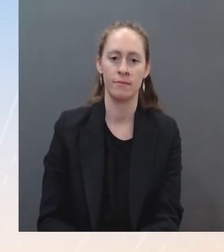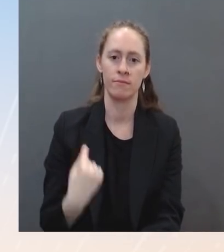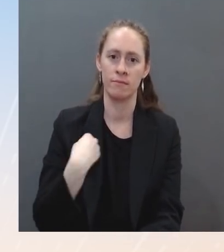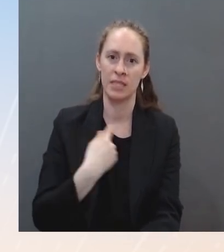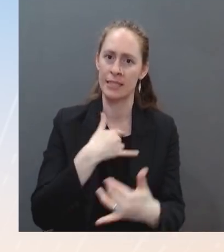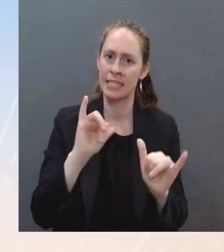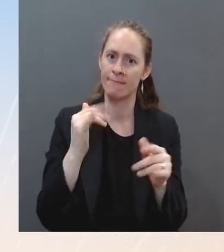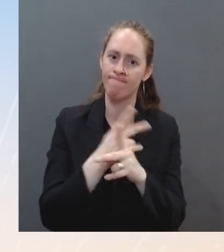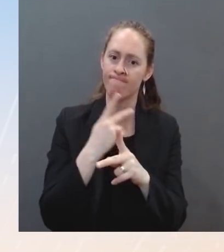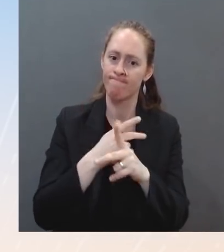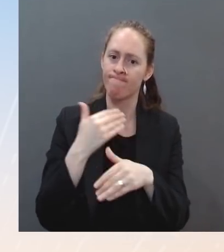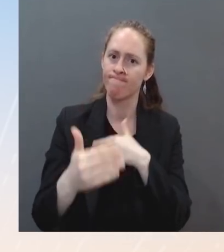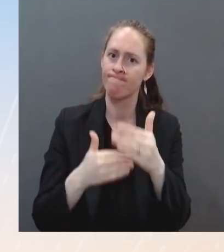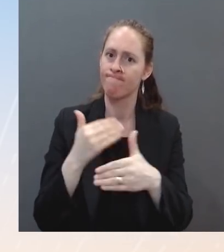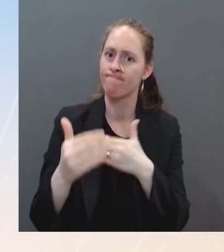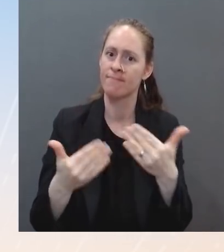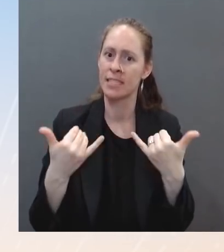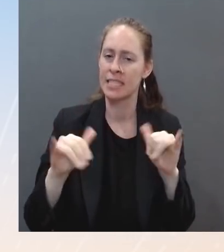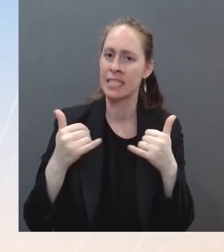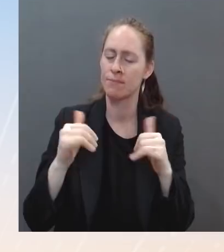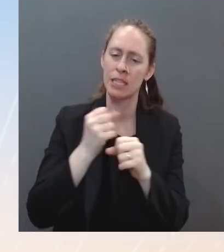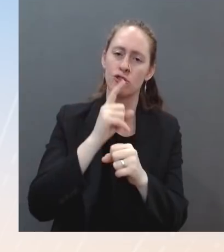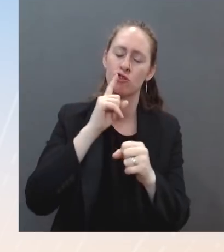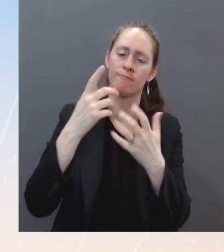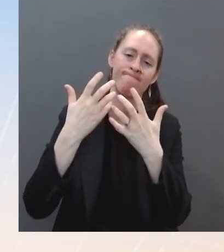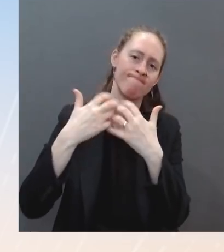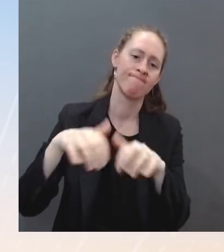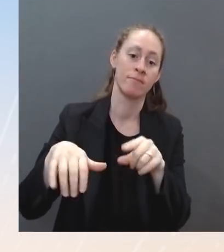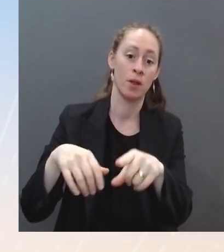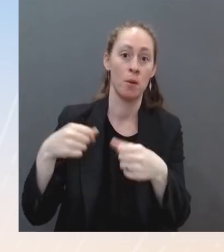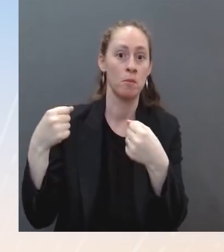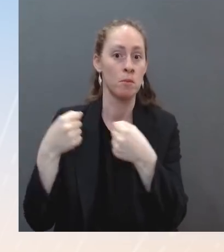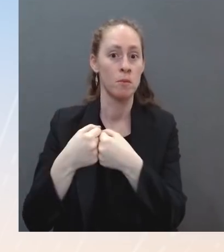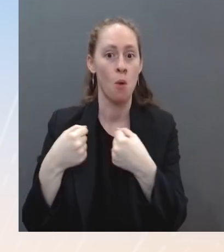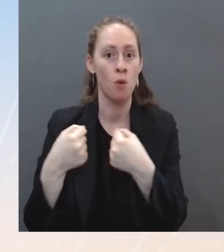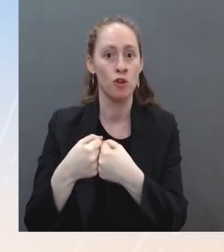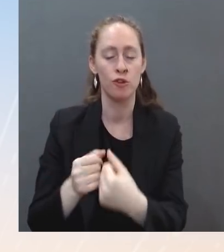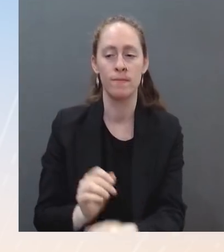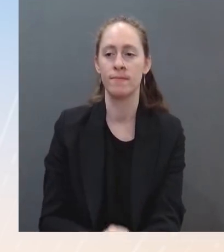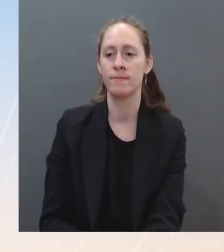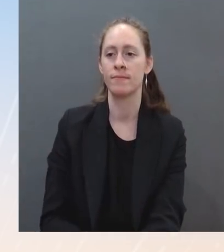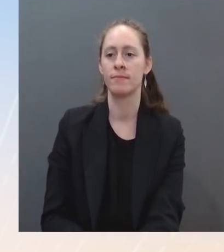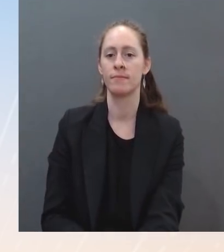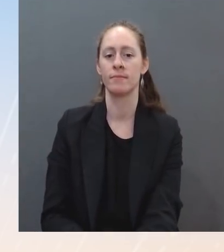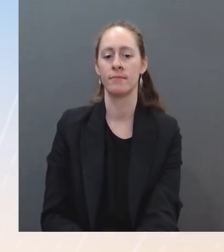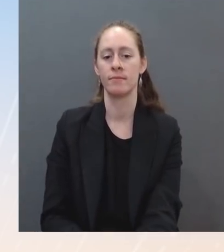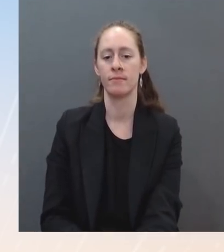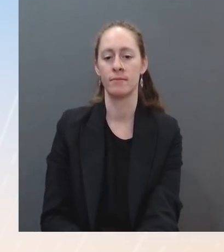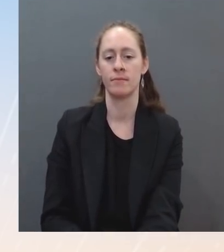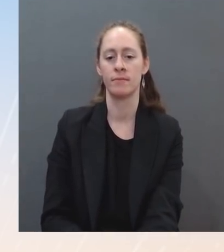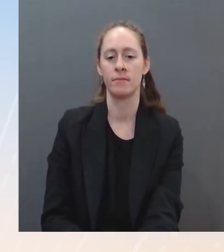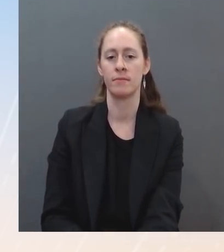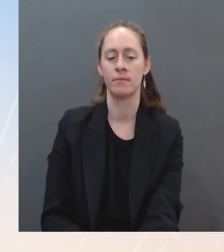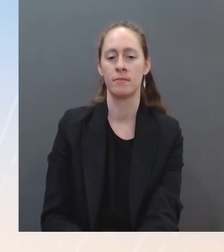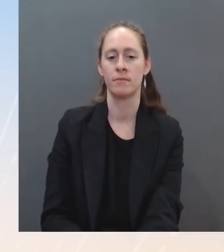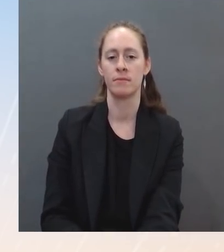When the President says he believes Putin is firing or putting senior advisors on house arrest, he's talking about military advisors, right?